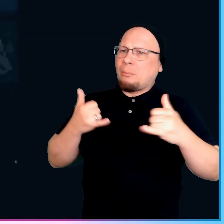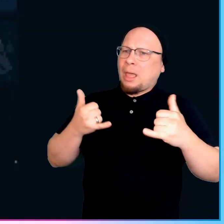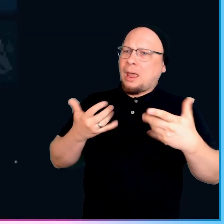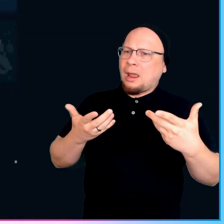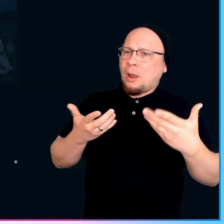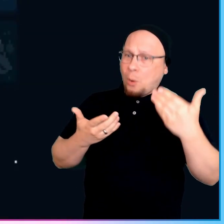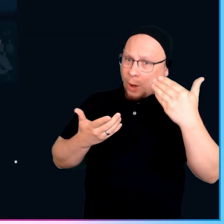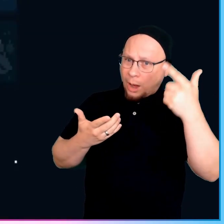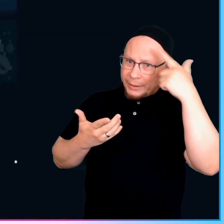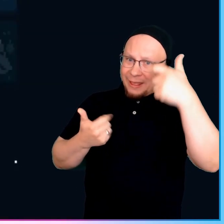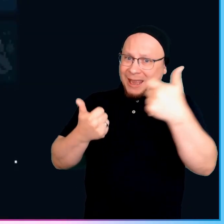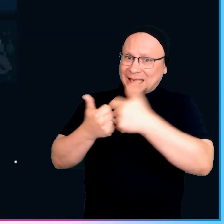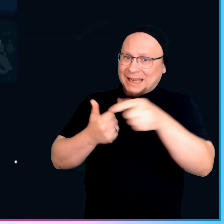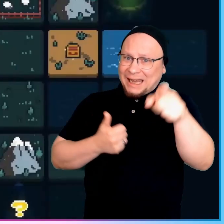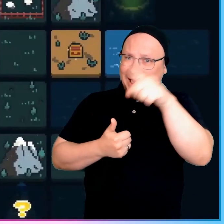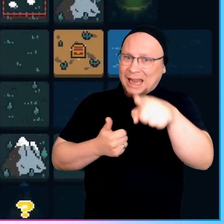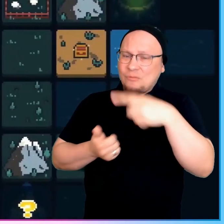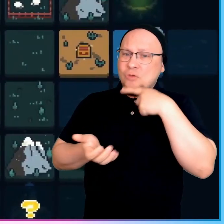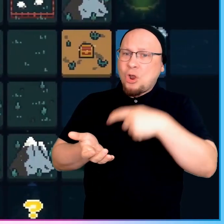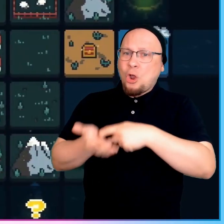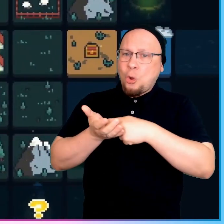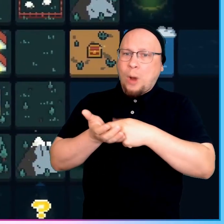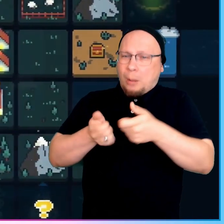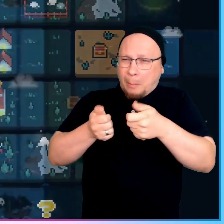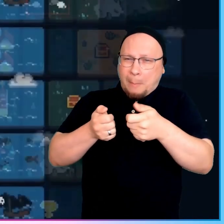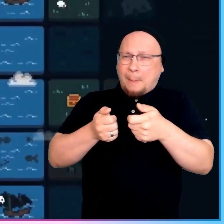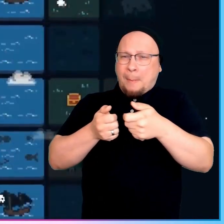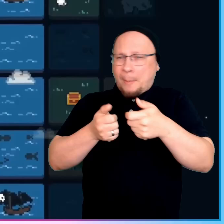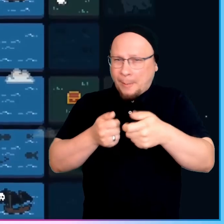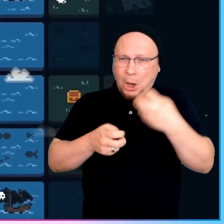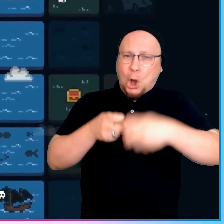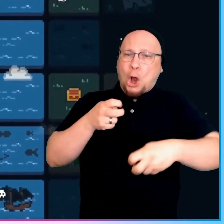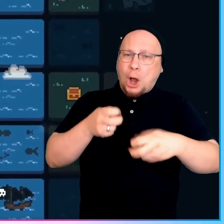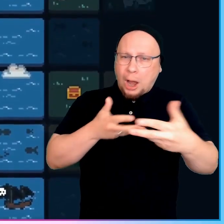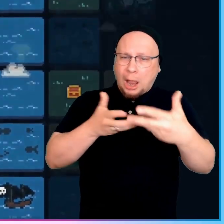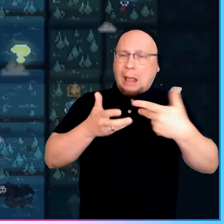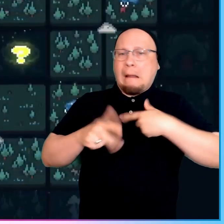because those minigames required too much button mashing and dexterity.